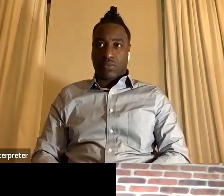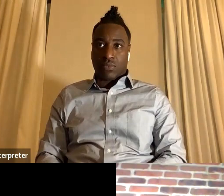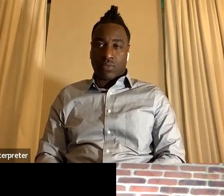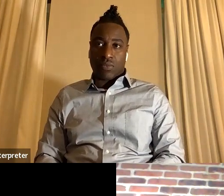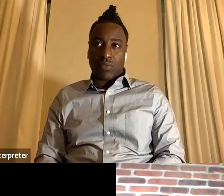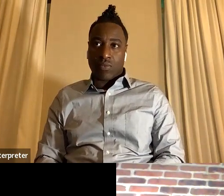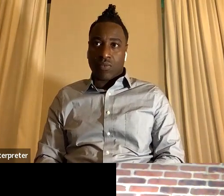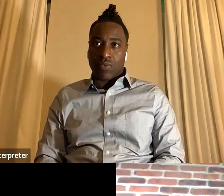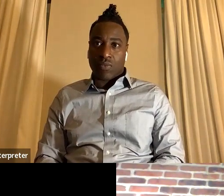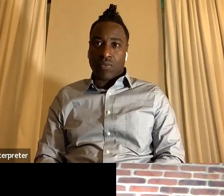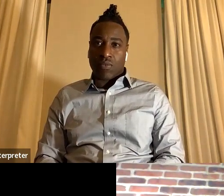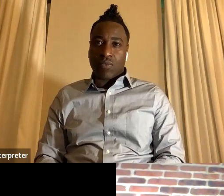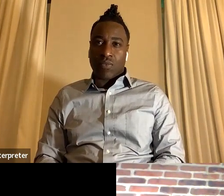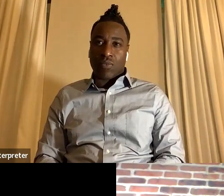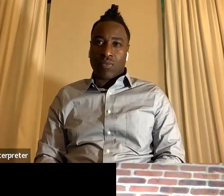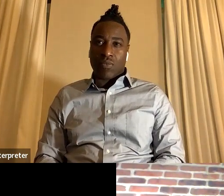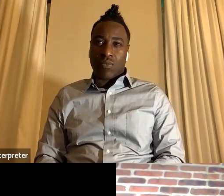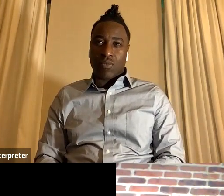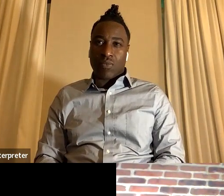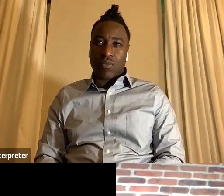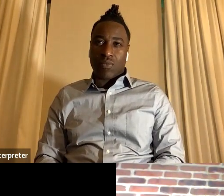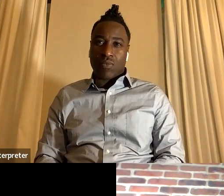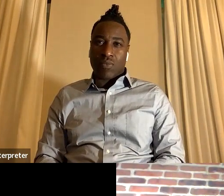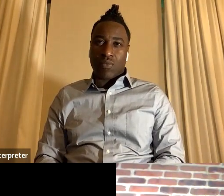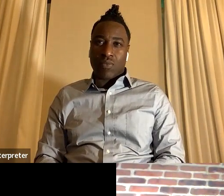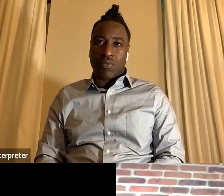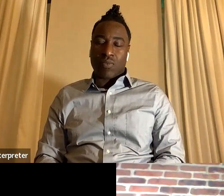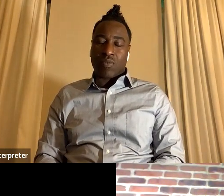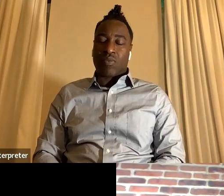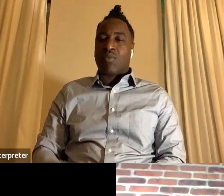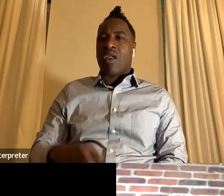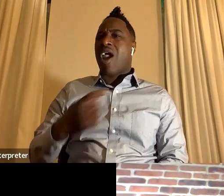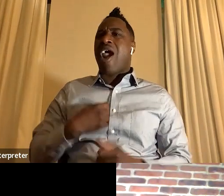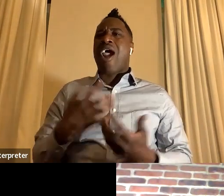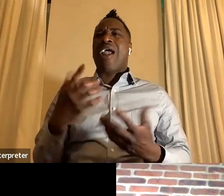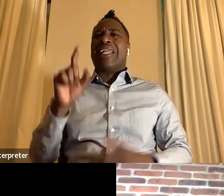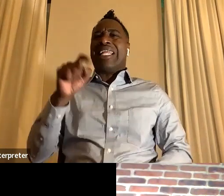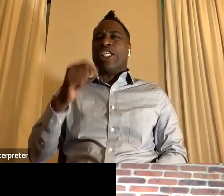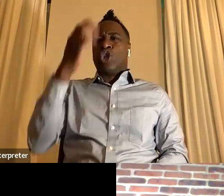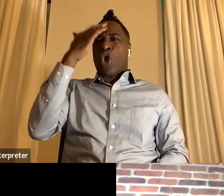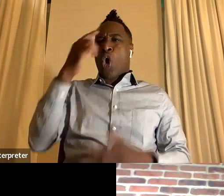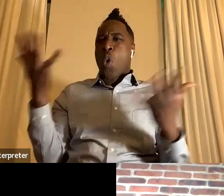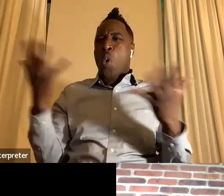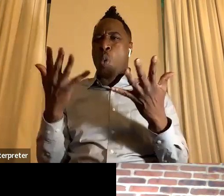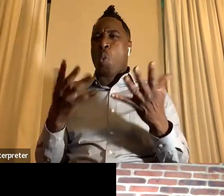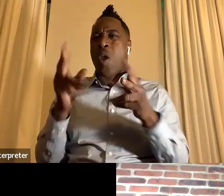like the value of all of these things and affordability.